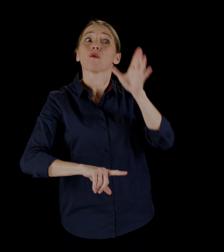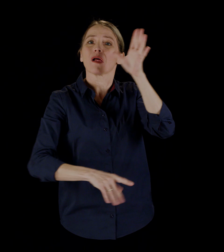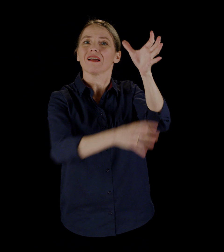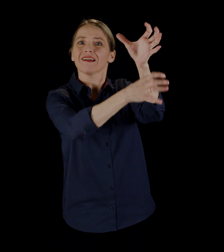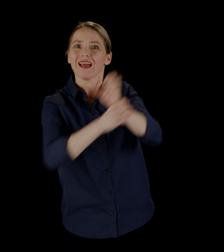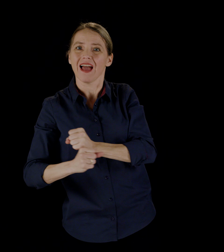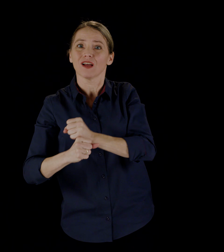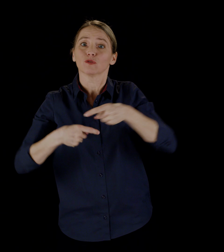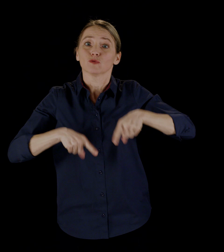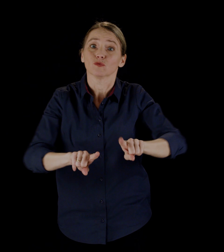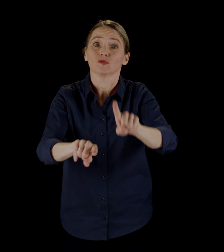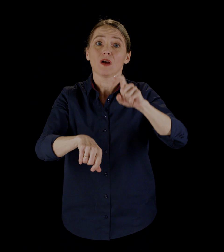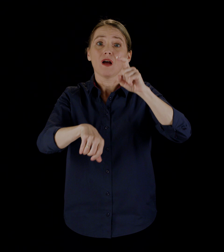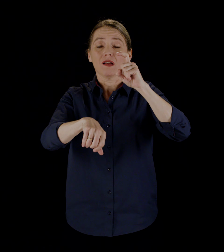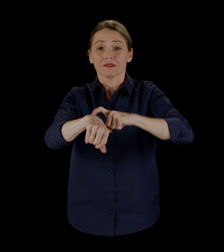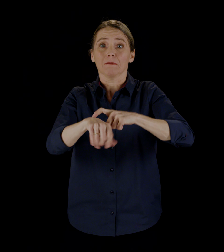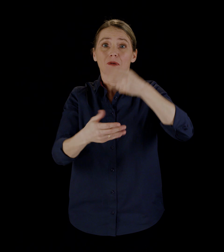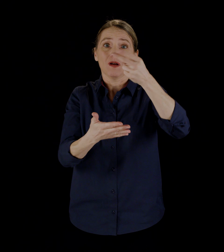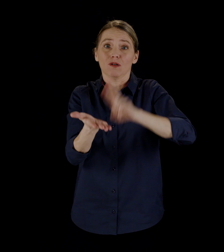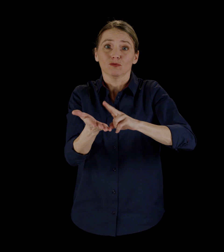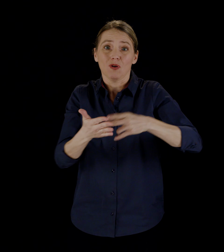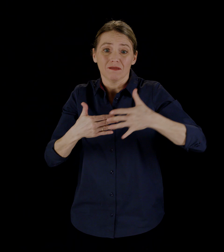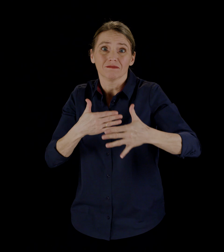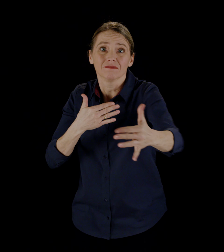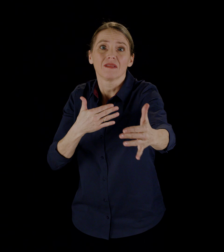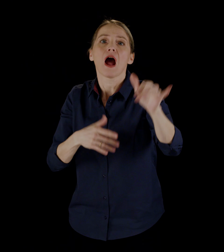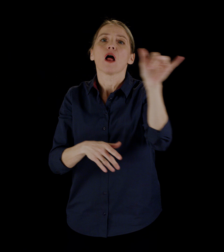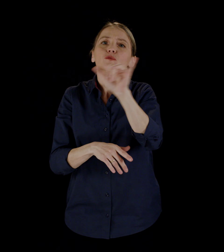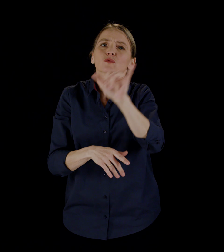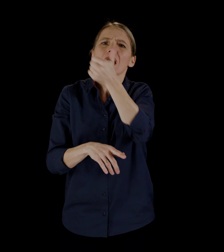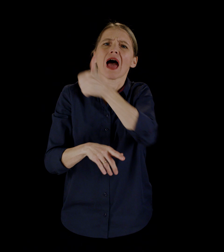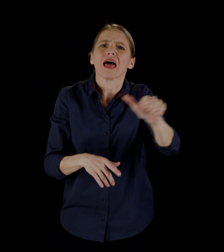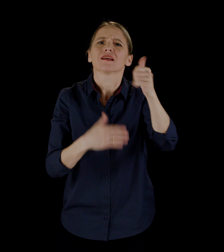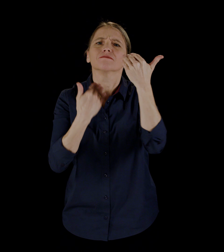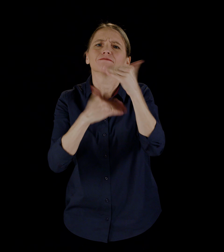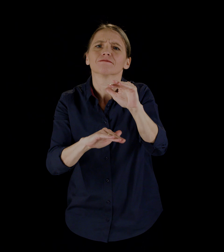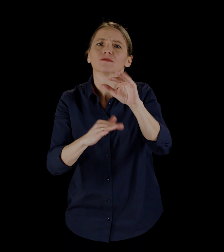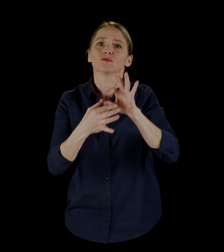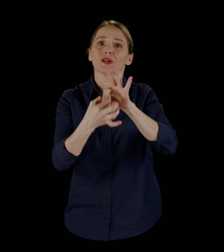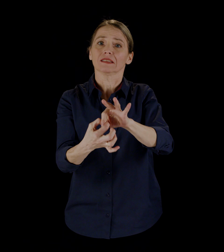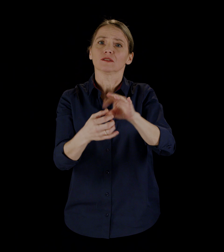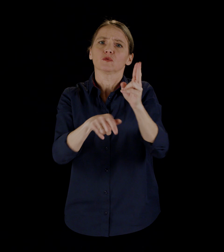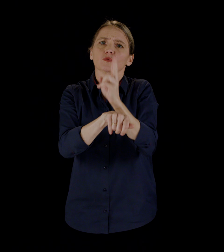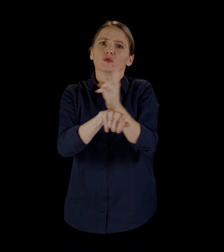The Code generally prohibits Code ISPs from changing key contract terms and conditions